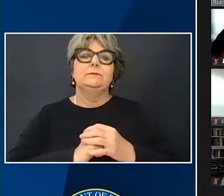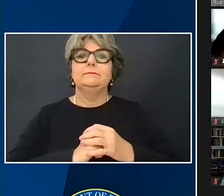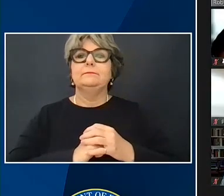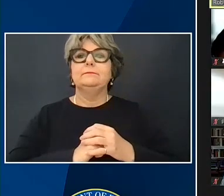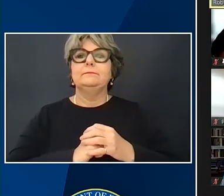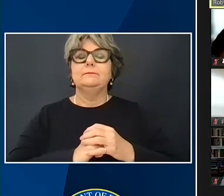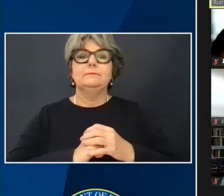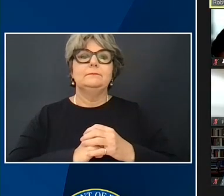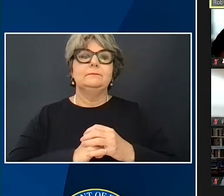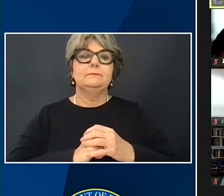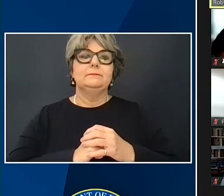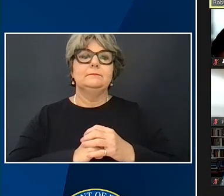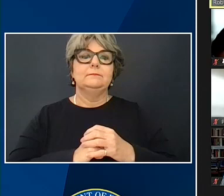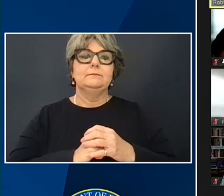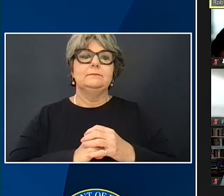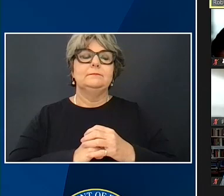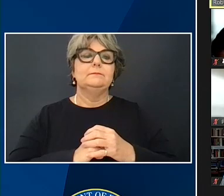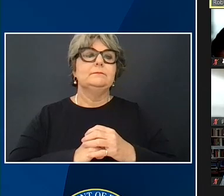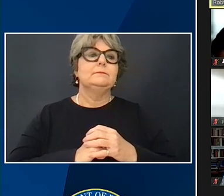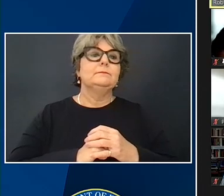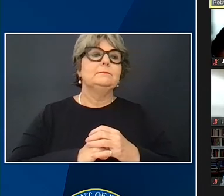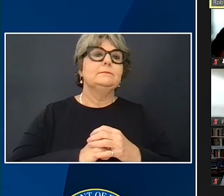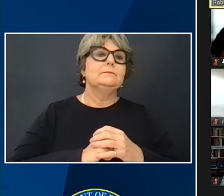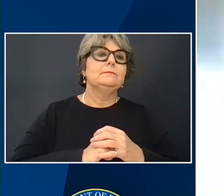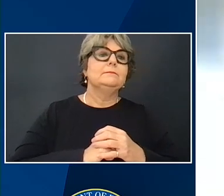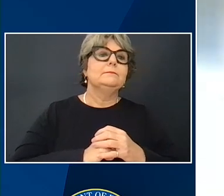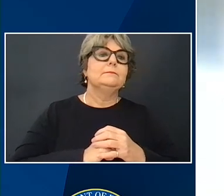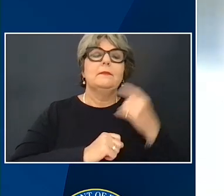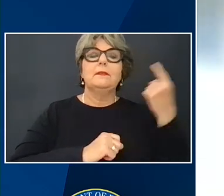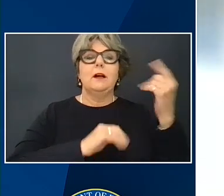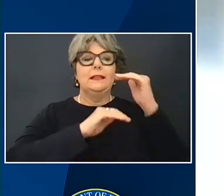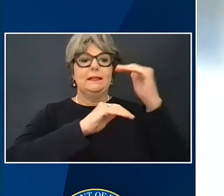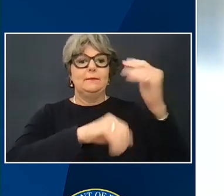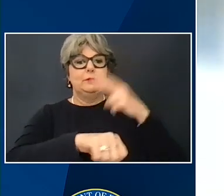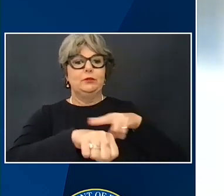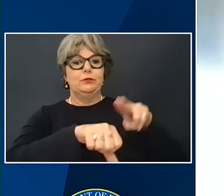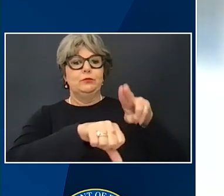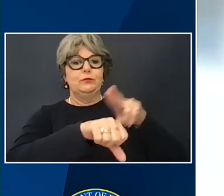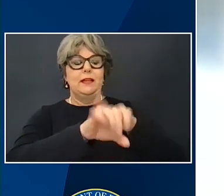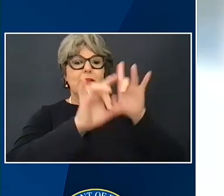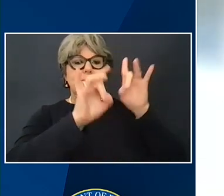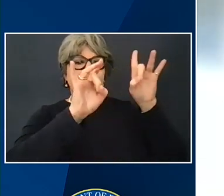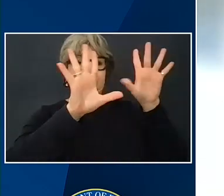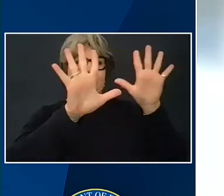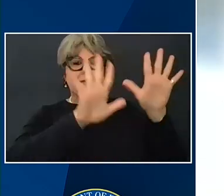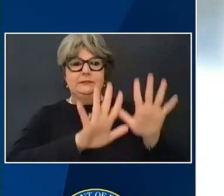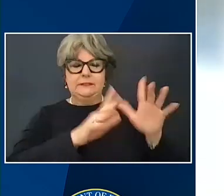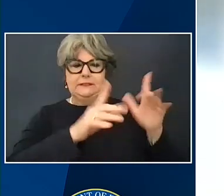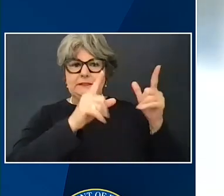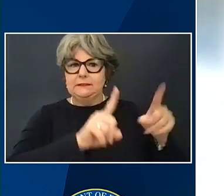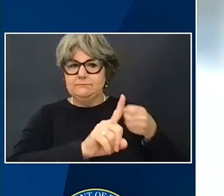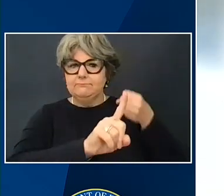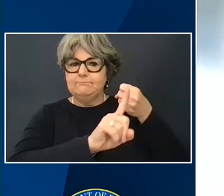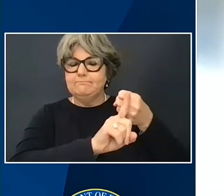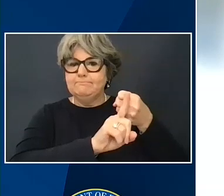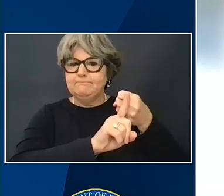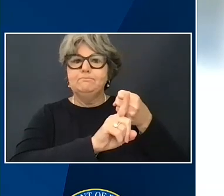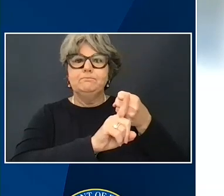And thanks. It's, I mean, it's not just limited to natural disasters, which is, there's six different.